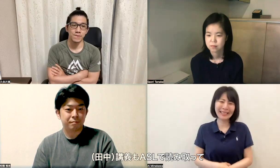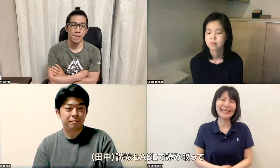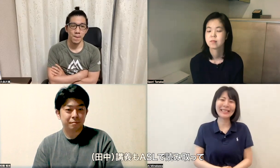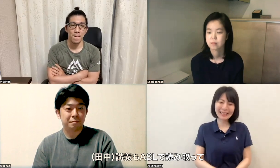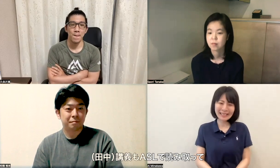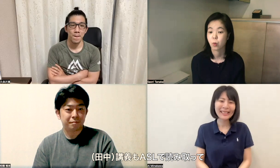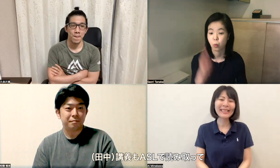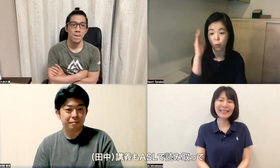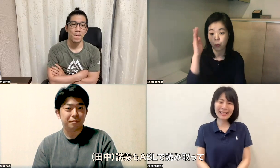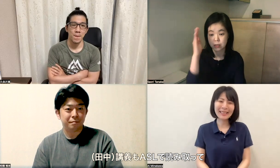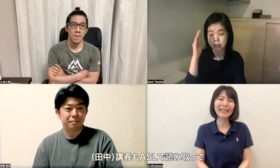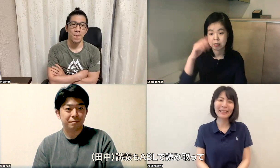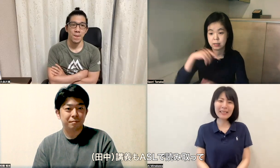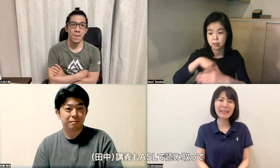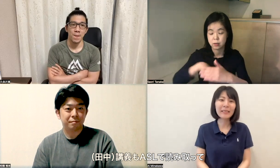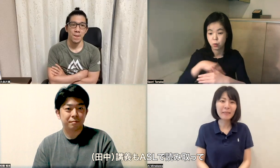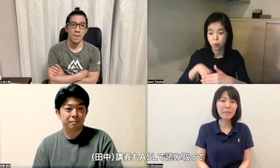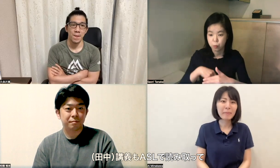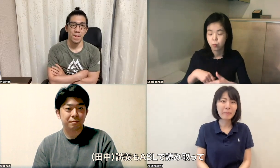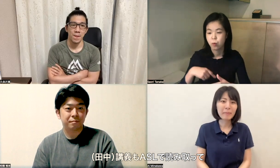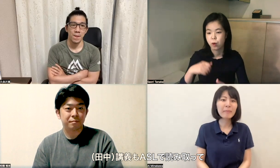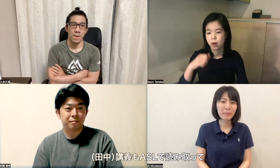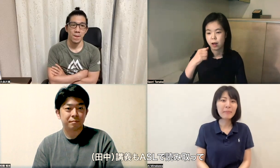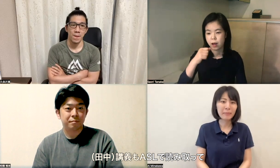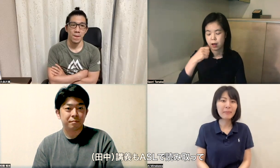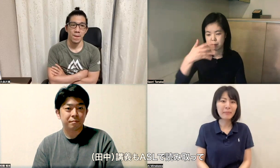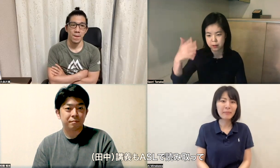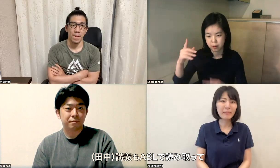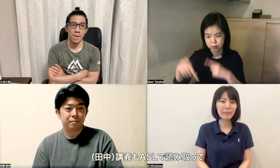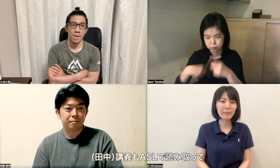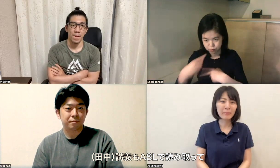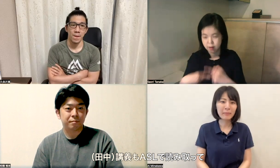(ST) You have to attend a class in ASL, so